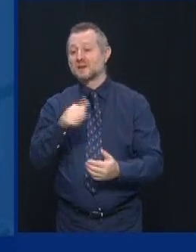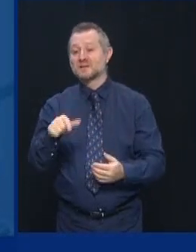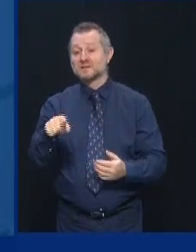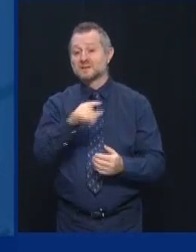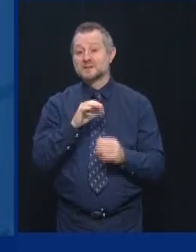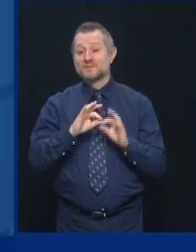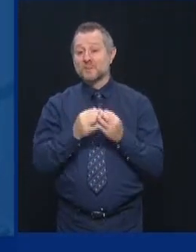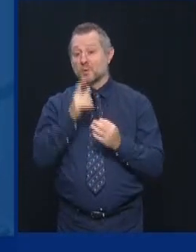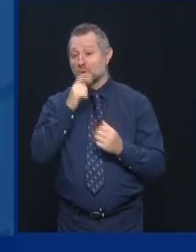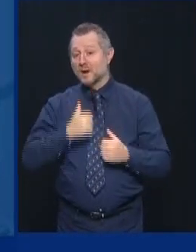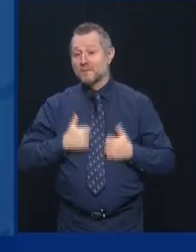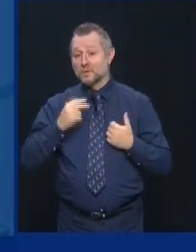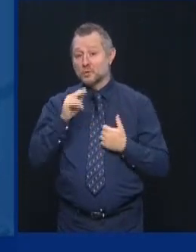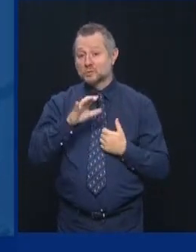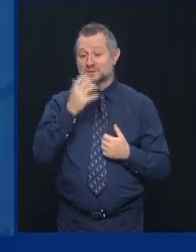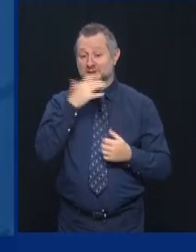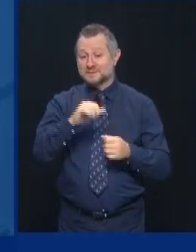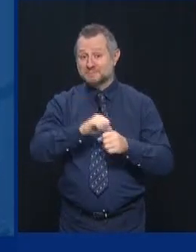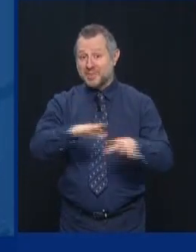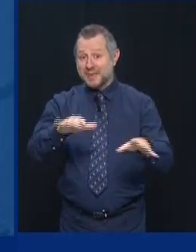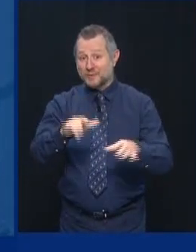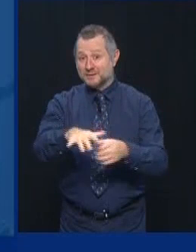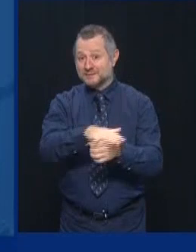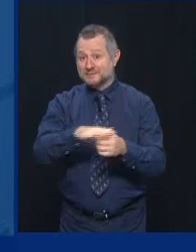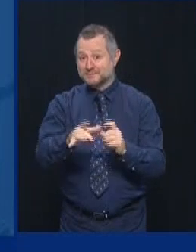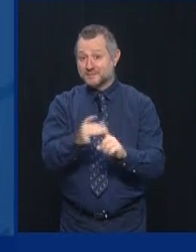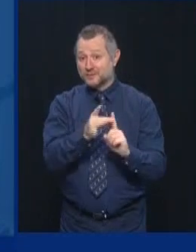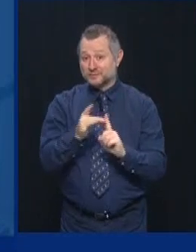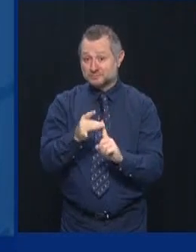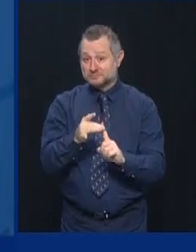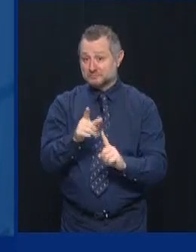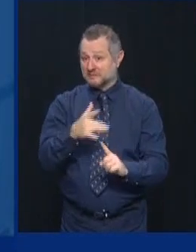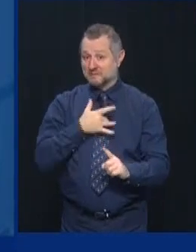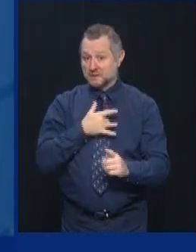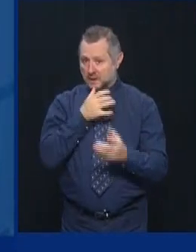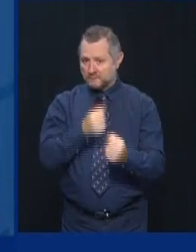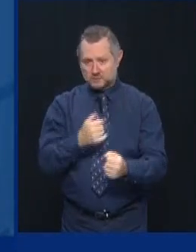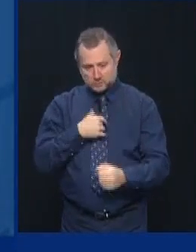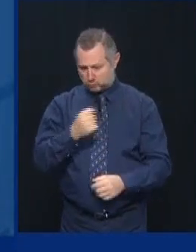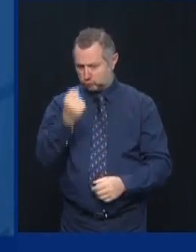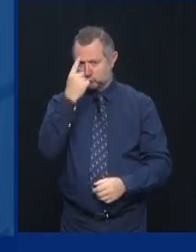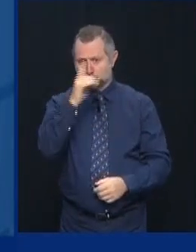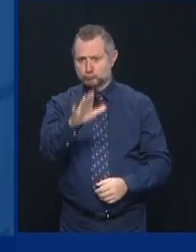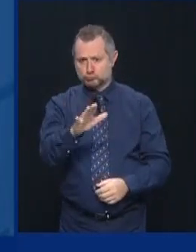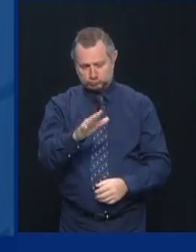I WOULD NOT SEND MY CHILD. I AM NOT GOING TO RECOMMEND OR ALLOW ANY NEW YORK CITY FAMILY